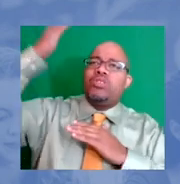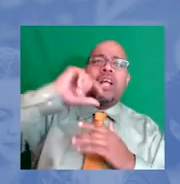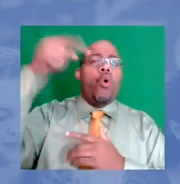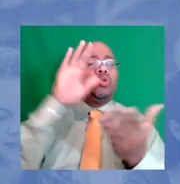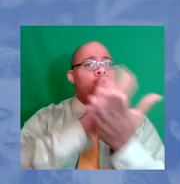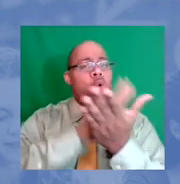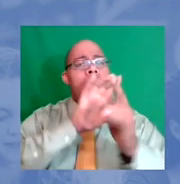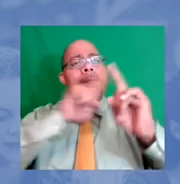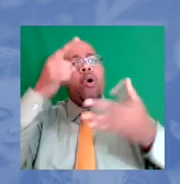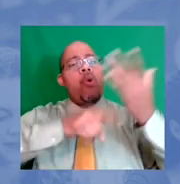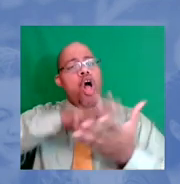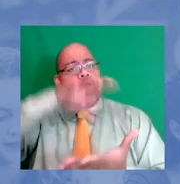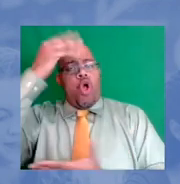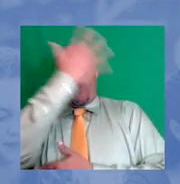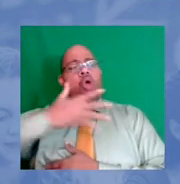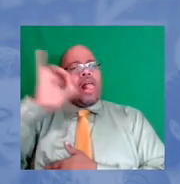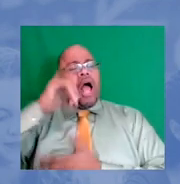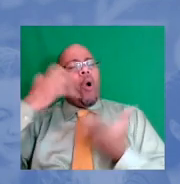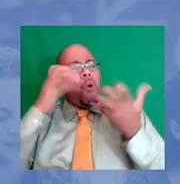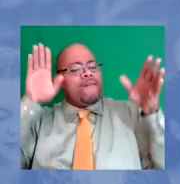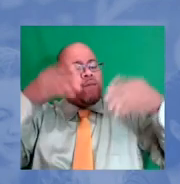LOOKS LIKE. I WANT TO FOCUS ON LEARNING AGO MUCH AS TEACHING.